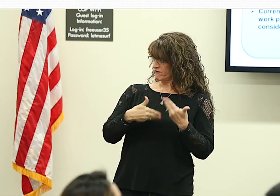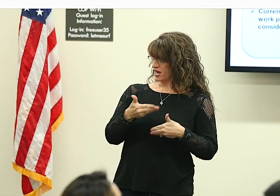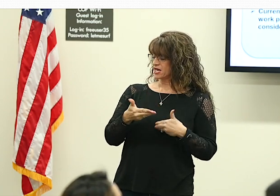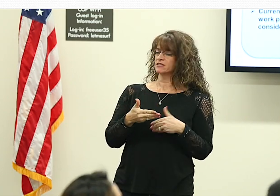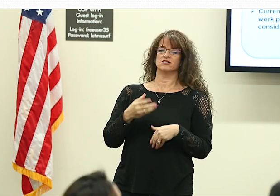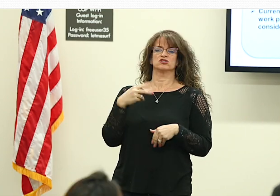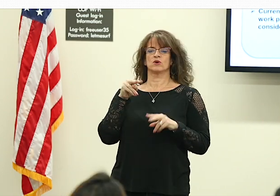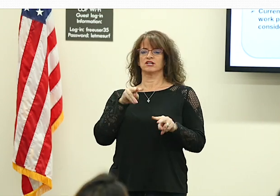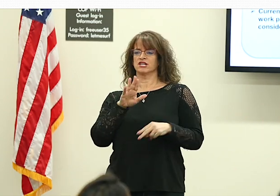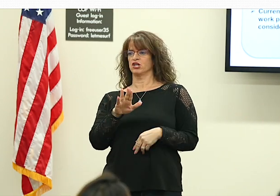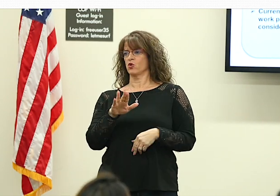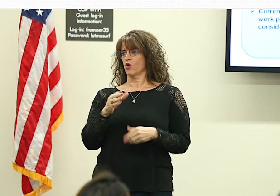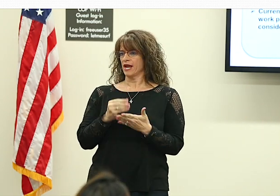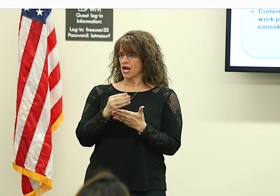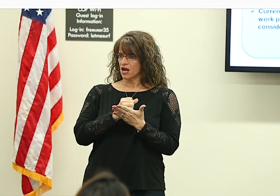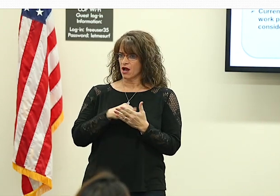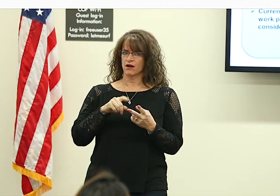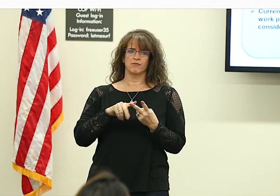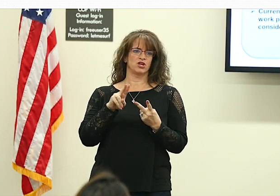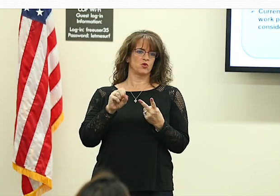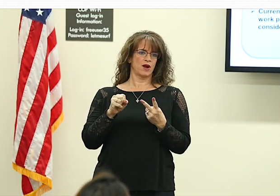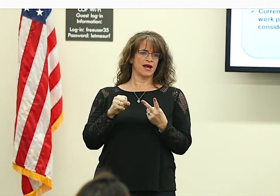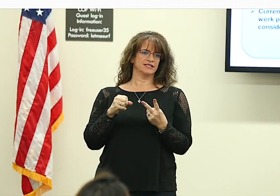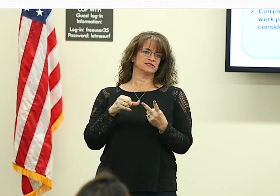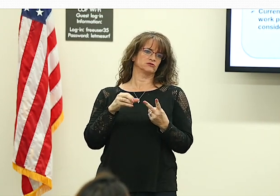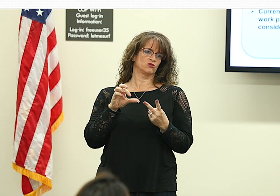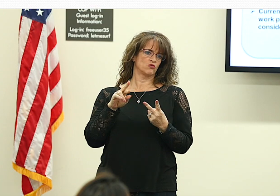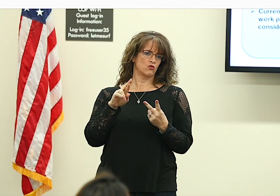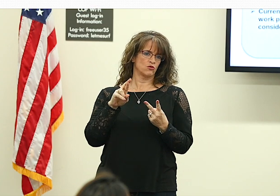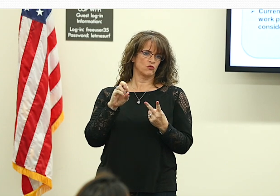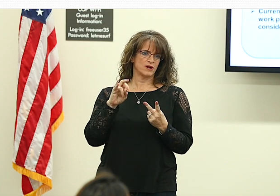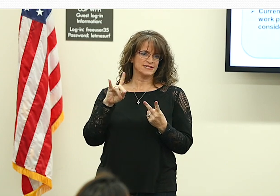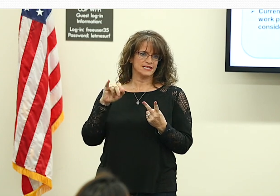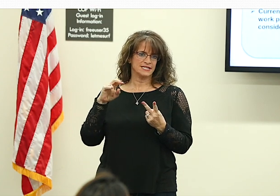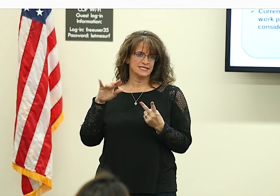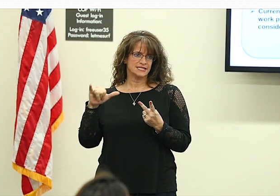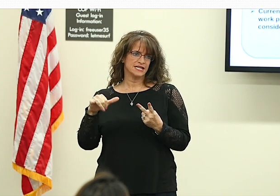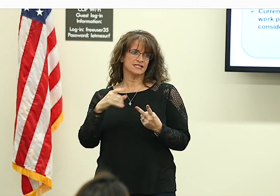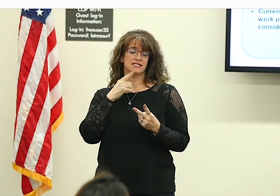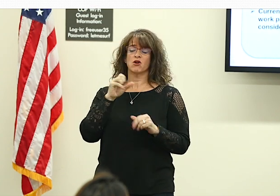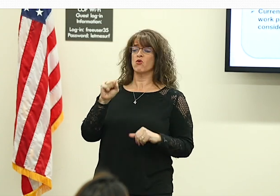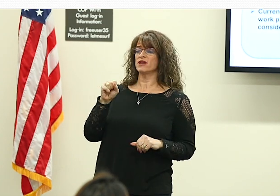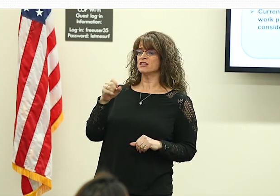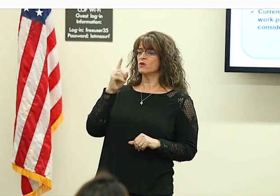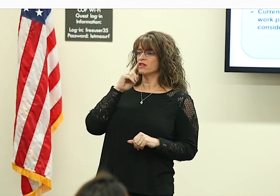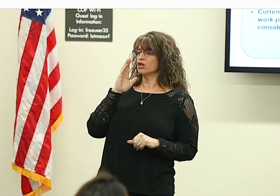your US residency, things like that, and we say, "Yes. "It looks like you might qualify "for this home."